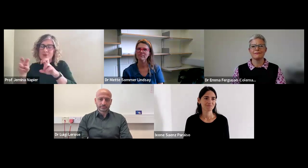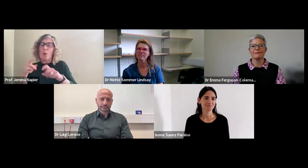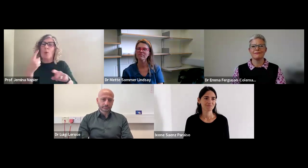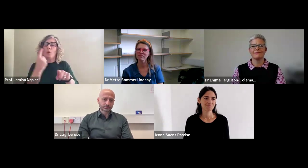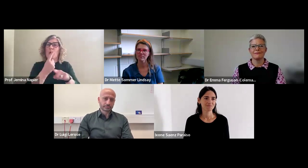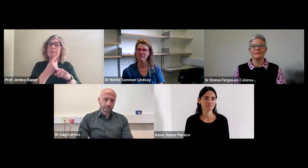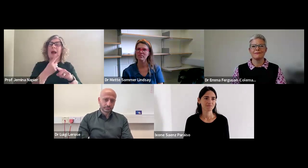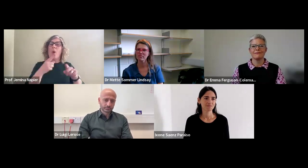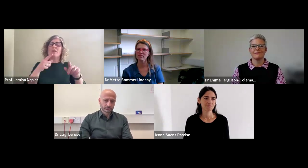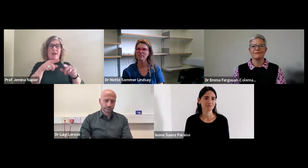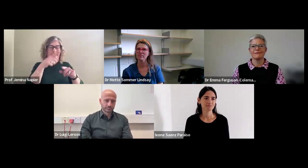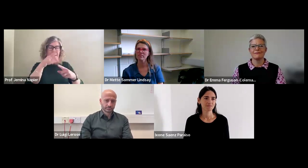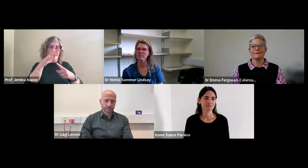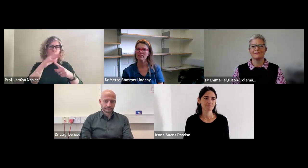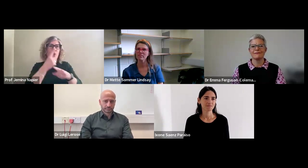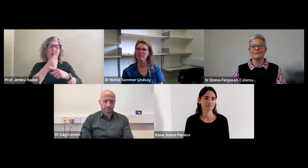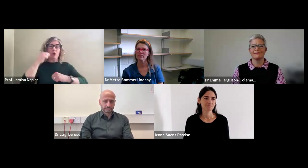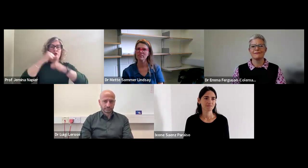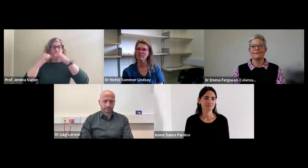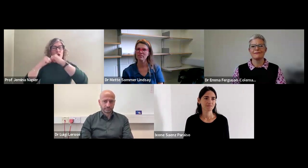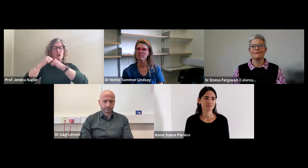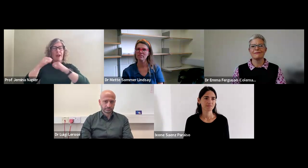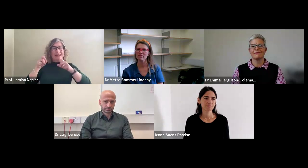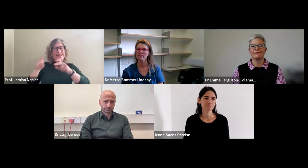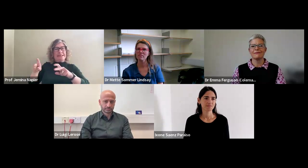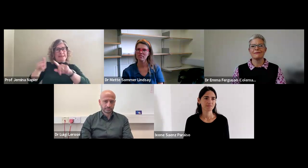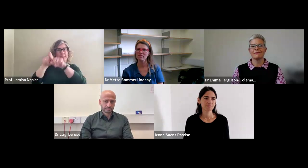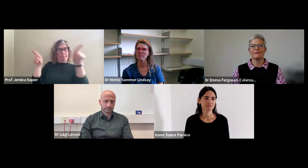provided interesting answers to that first question and I think it's important that we